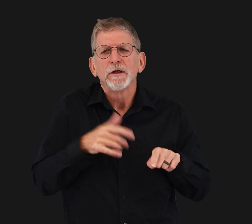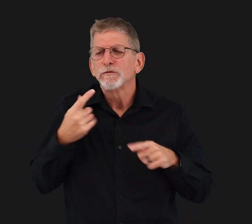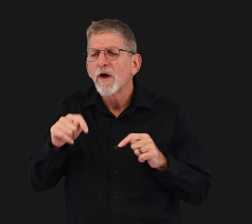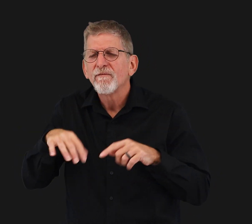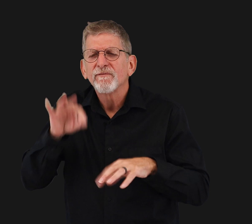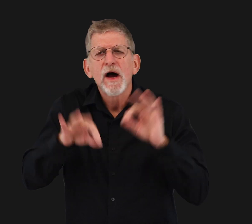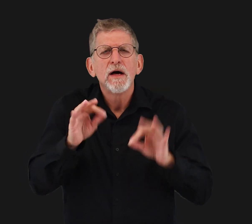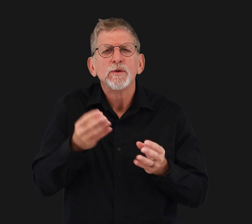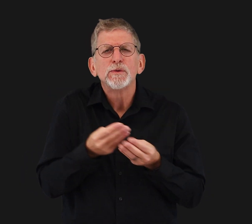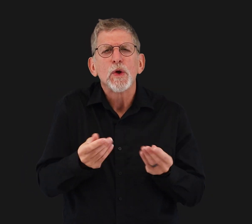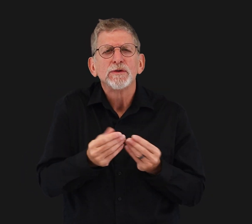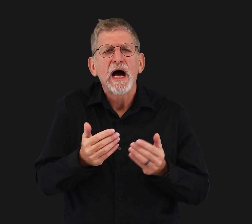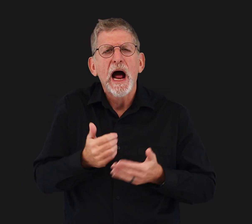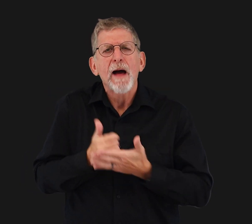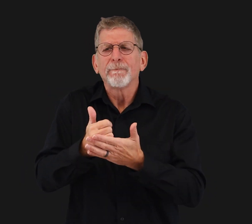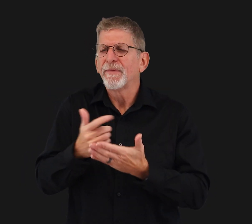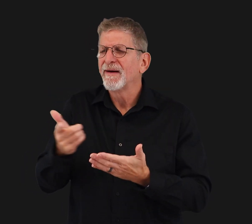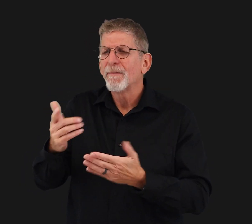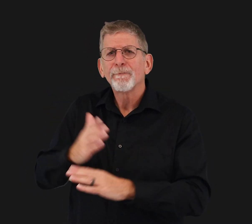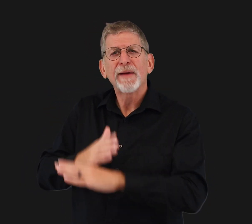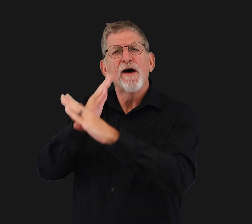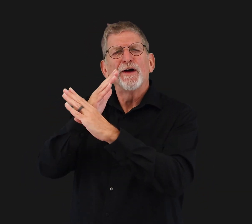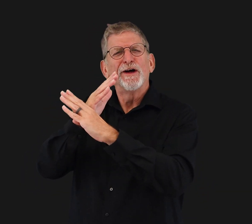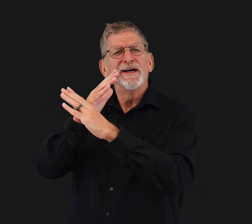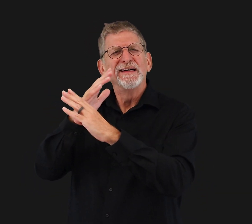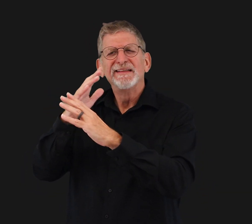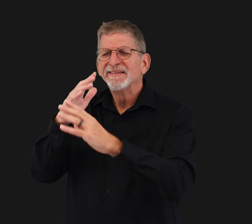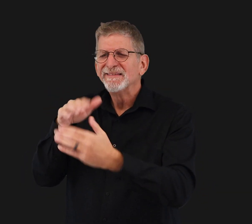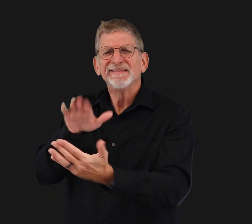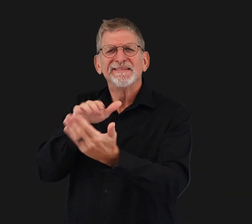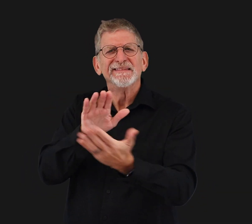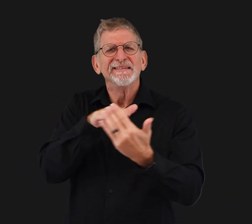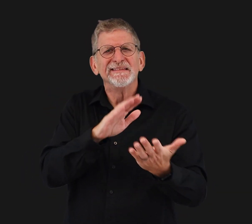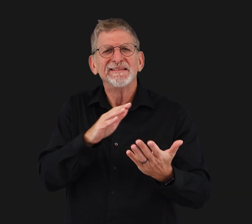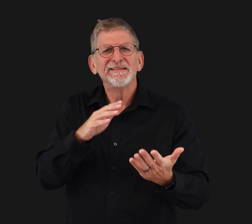to find solutions to help address barriers presented